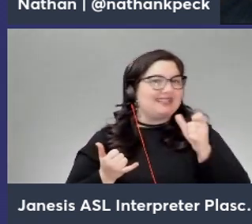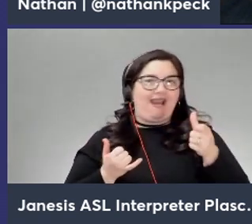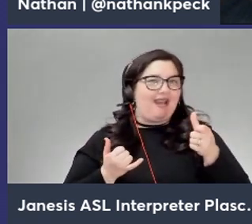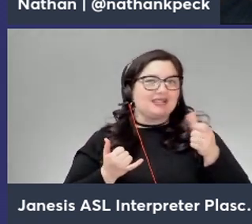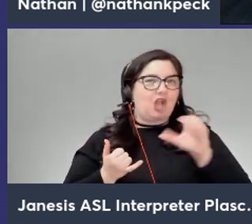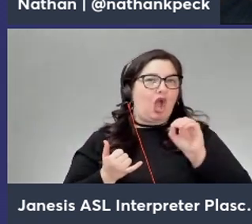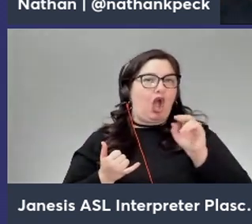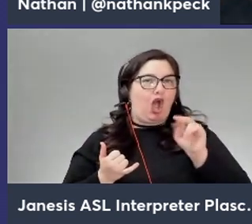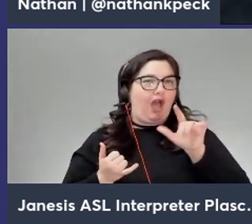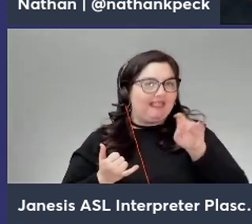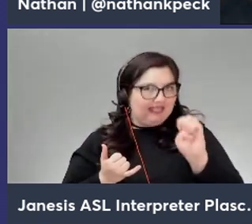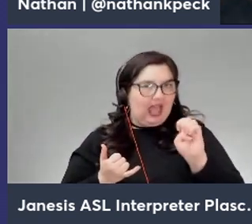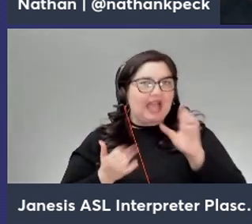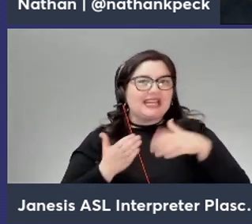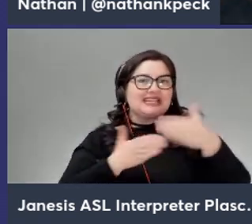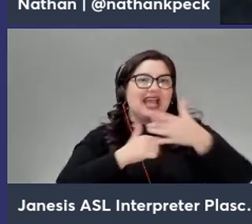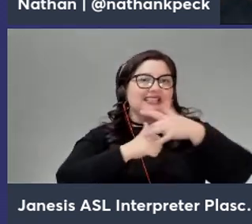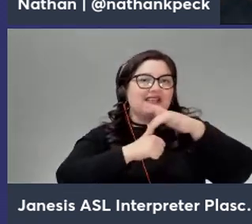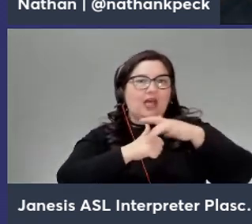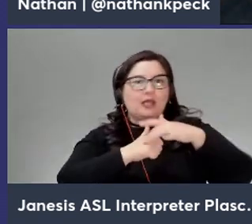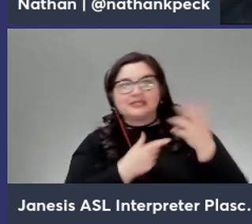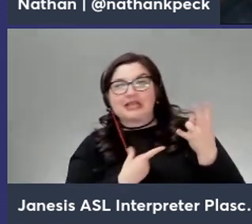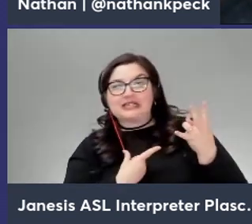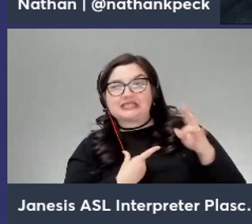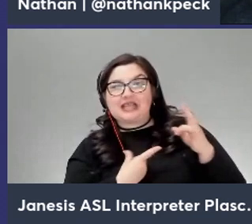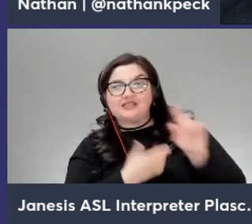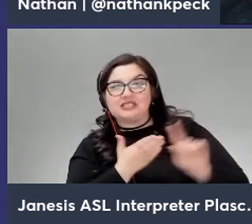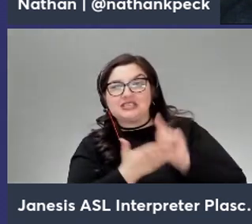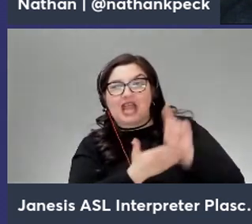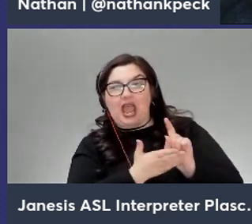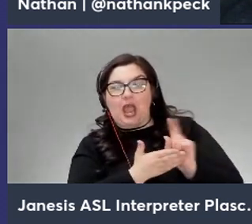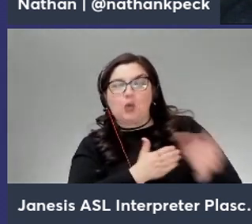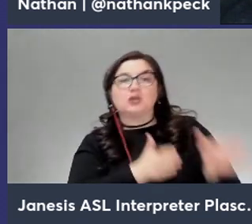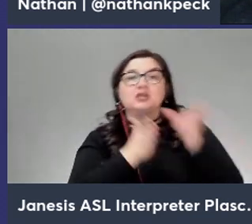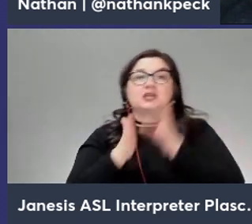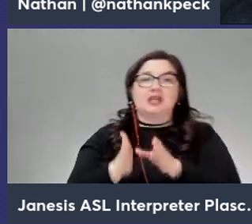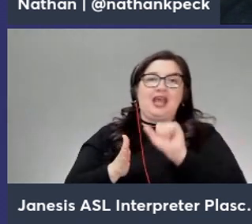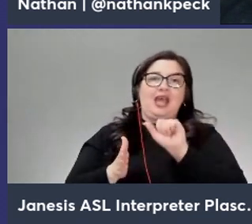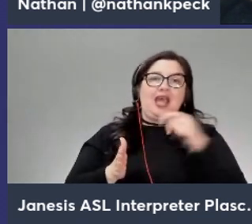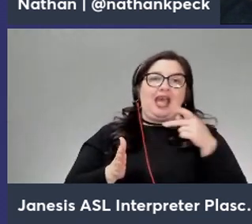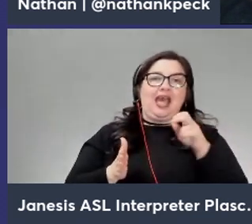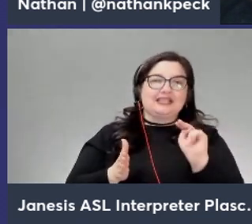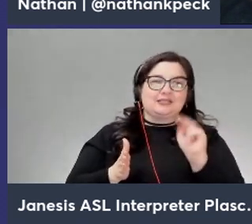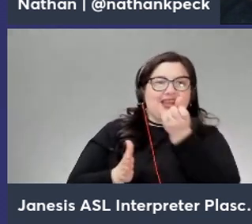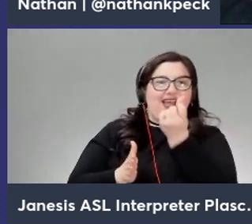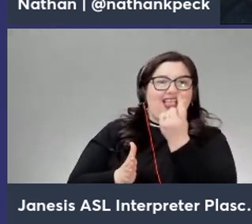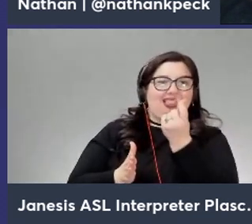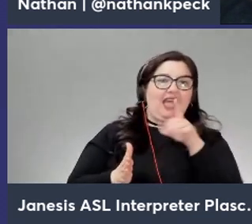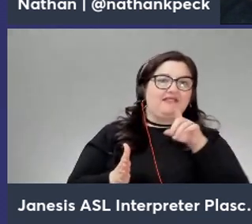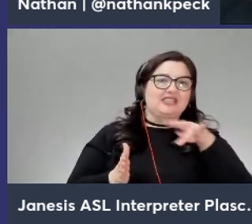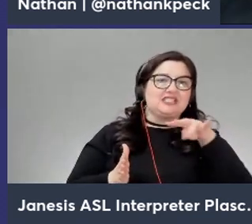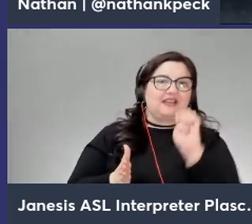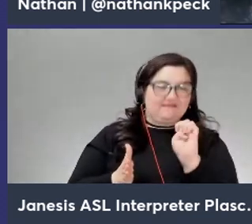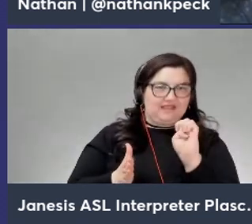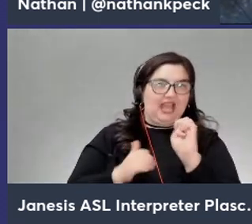it's next available is in like 17 hours, whereas the Aspen-11 device is available now.